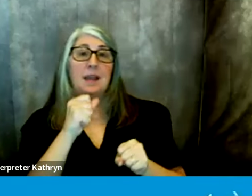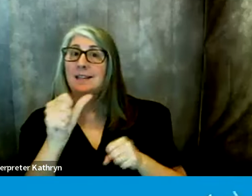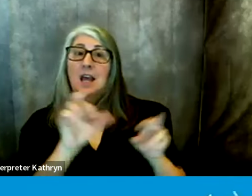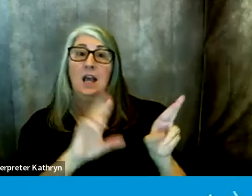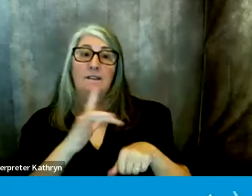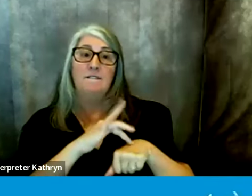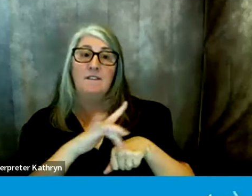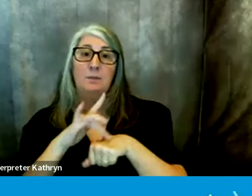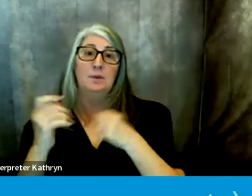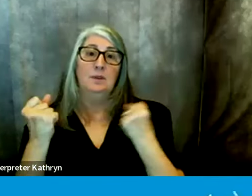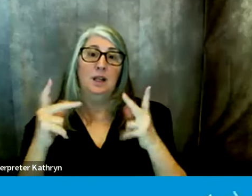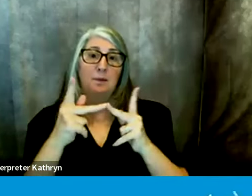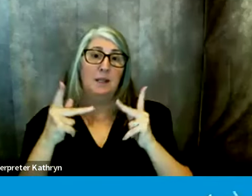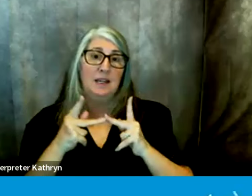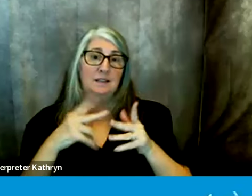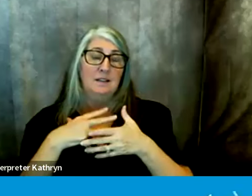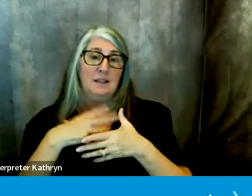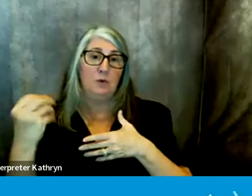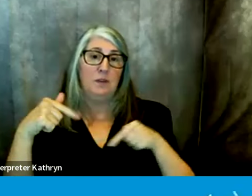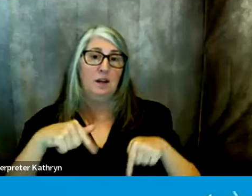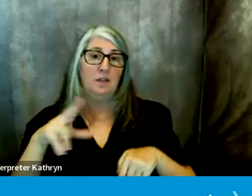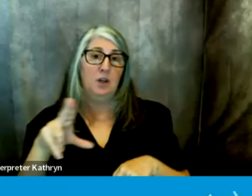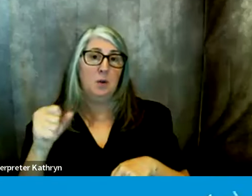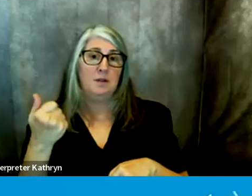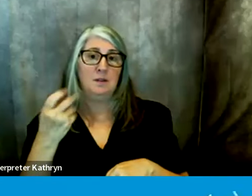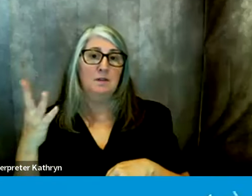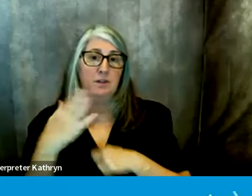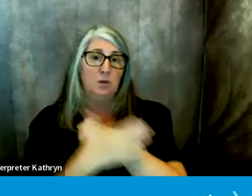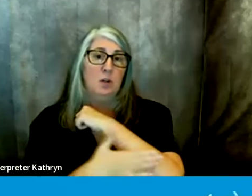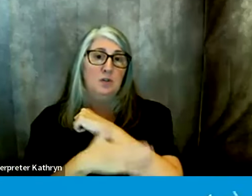in a lot of places outside of the US and a few countries in the EU. Right.